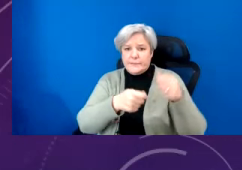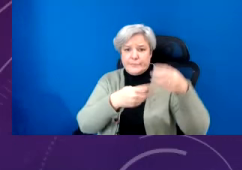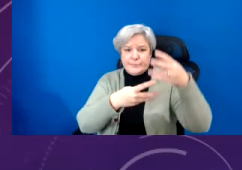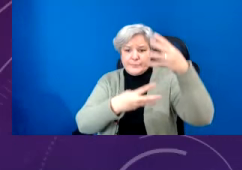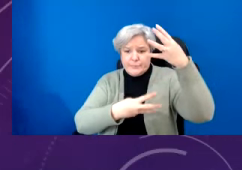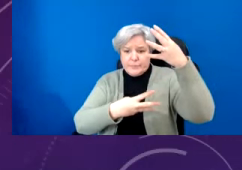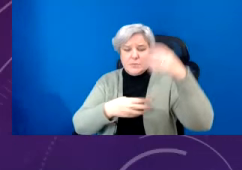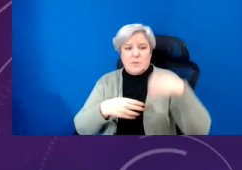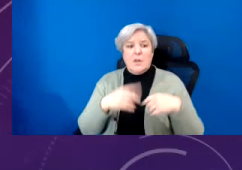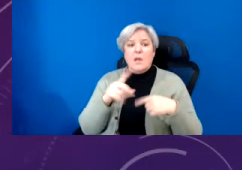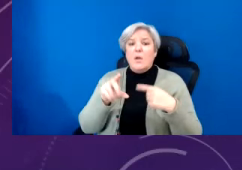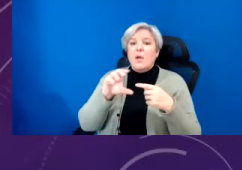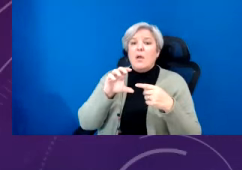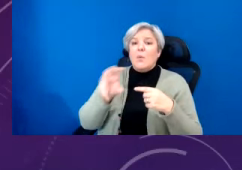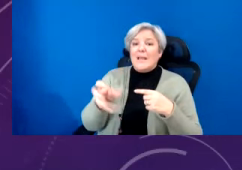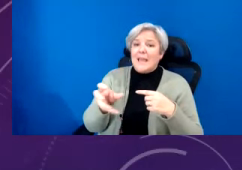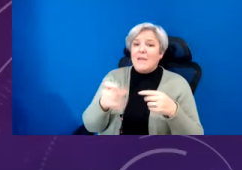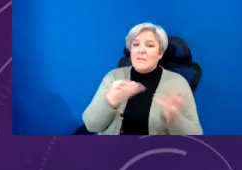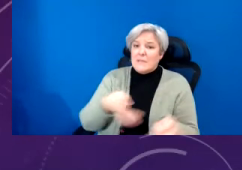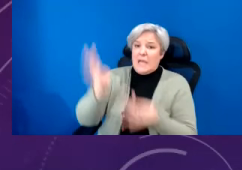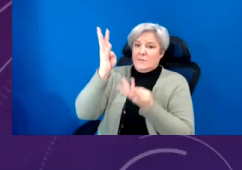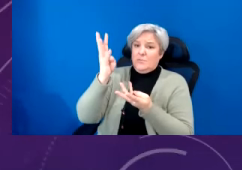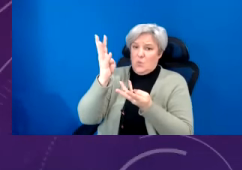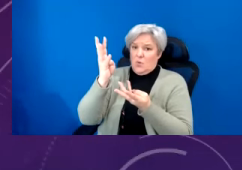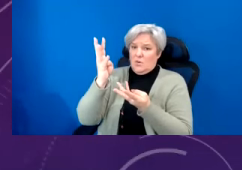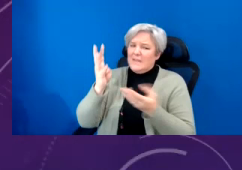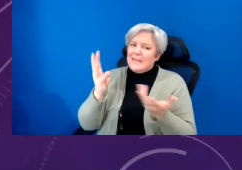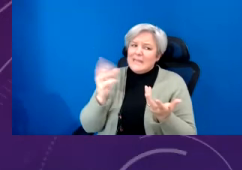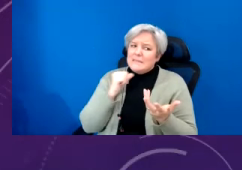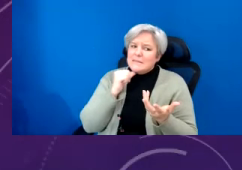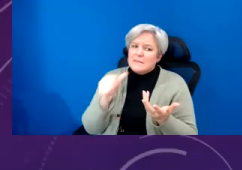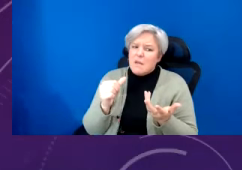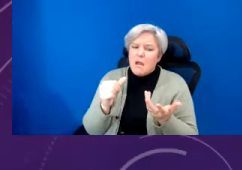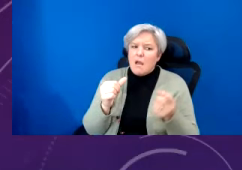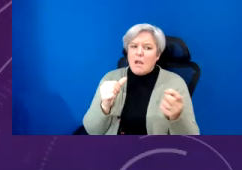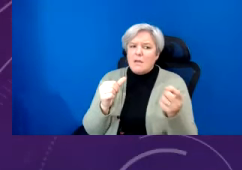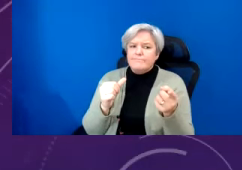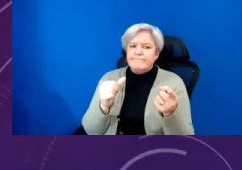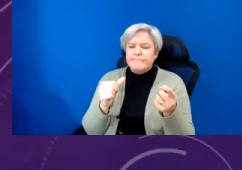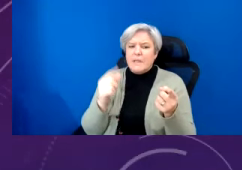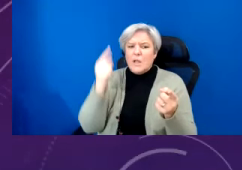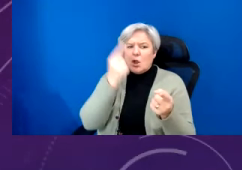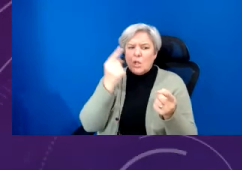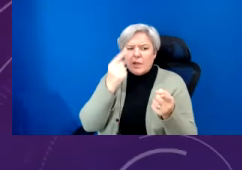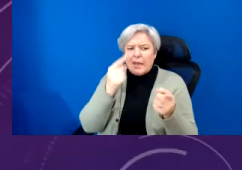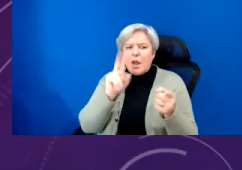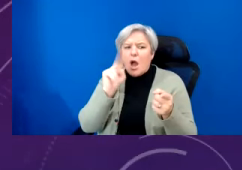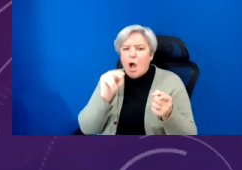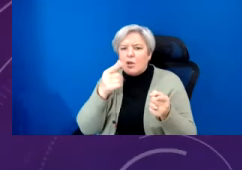we can export grades. It doesn't consider any ungraded assignments in the student's total grade.